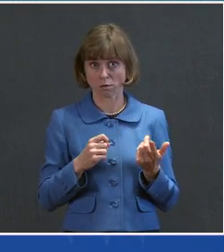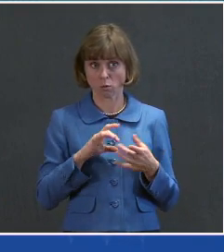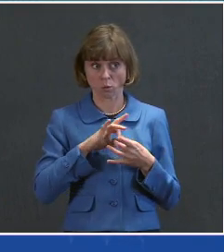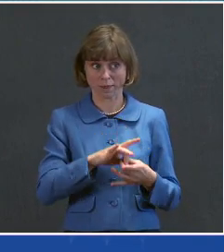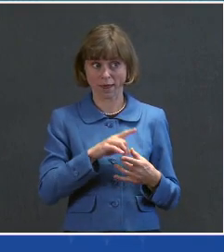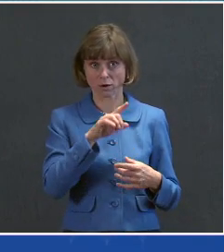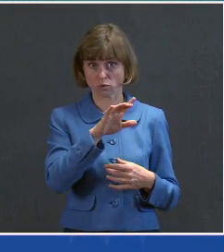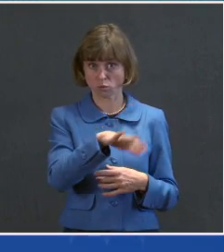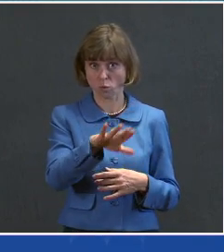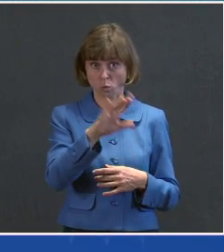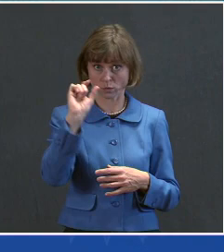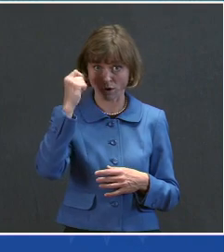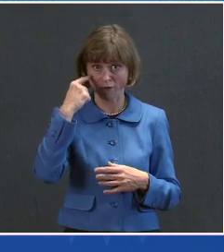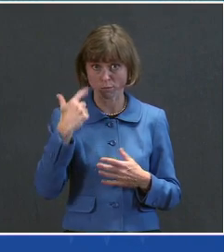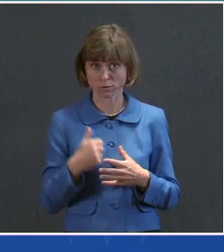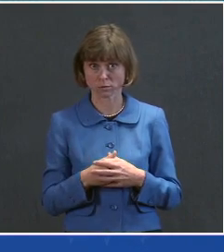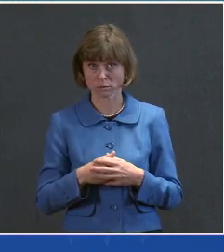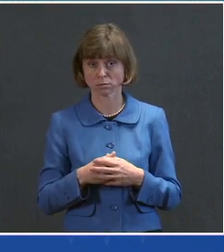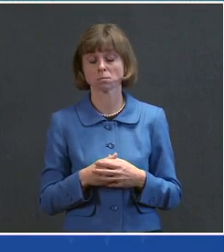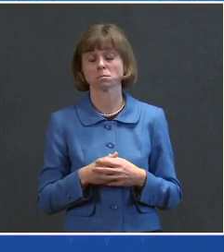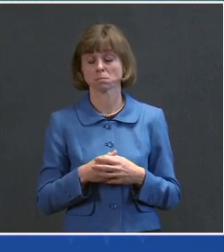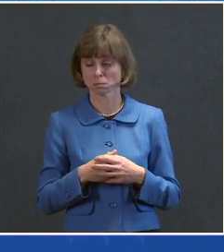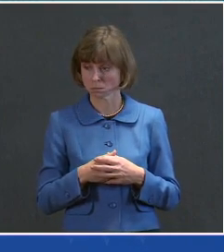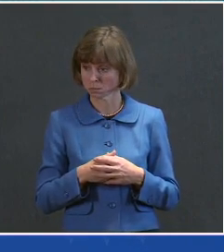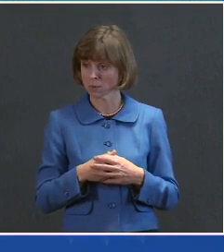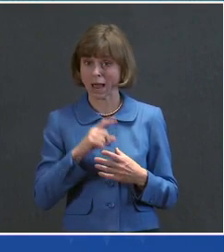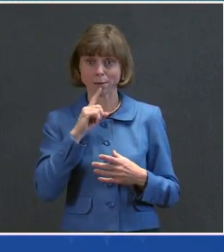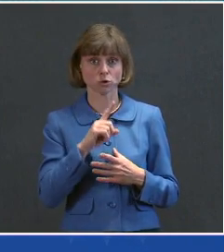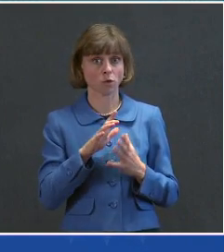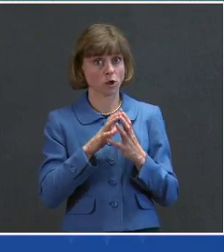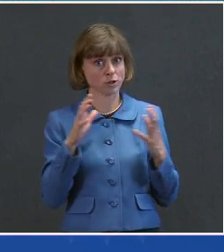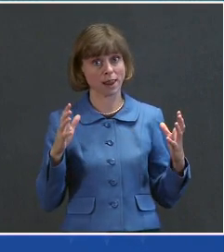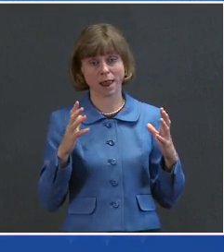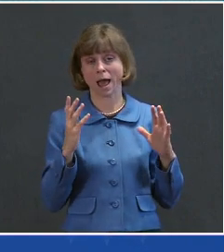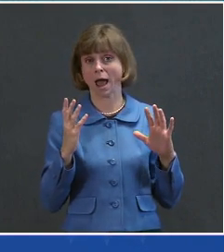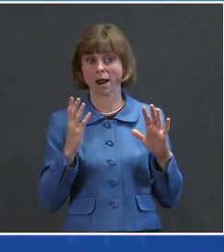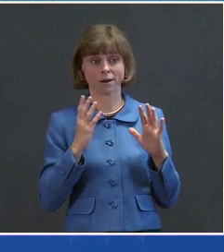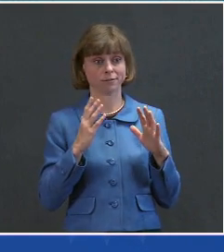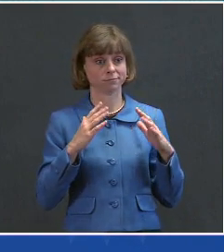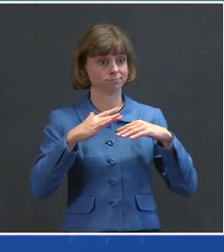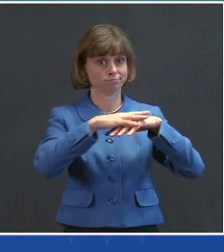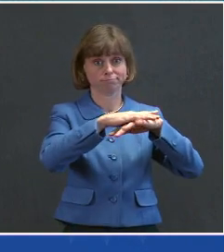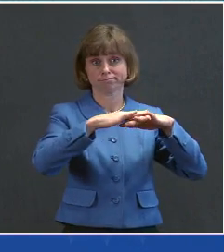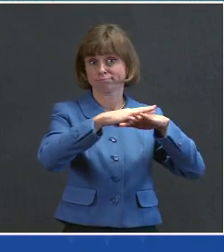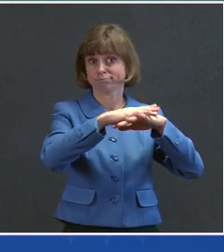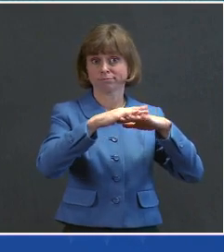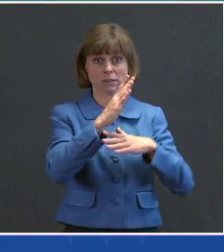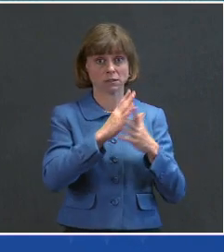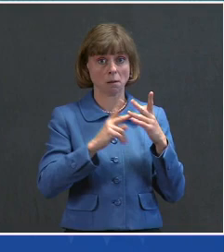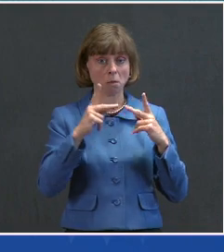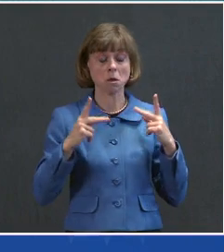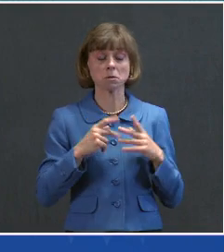Obviously it's -- I'm sure there's a lot of traffic in certain places, and that may have an impact. I can see if there's more we can convey on that.